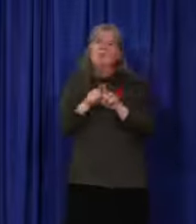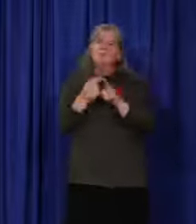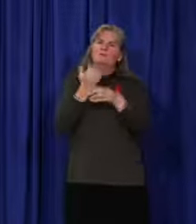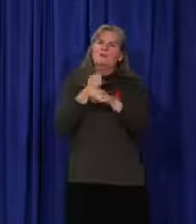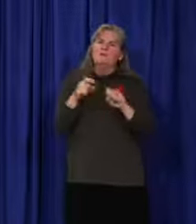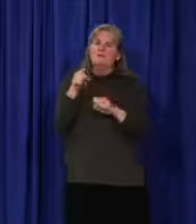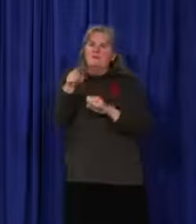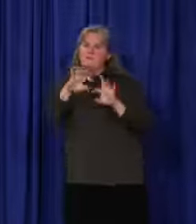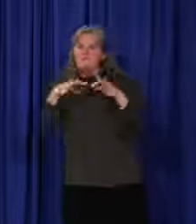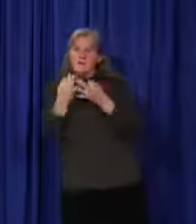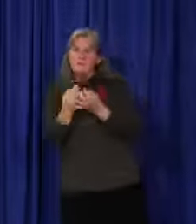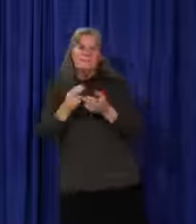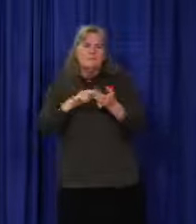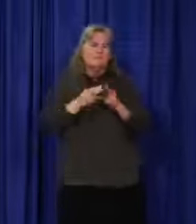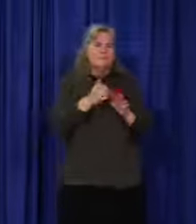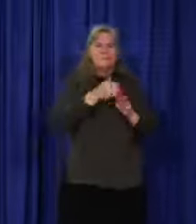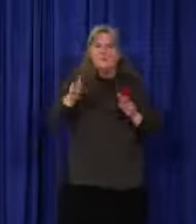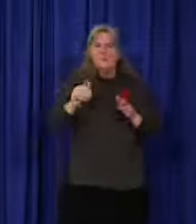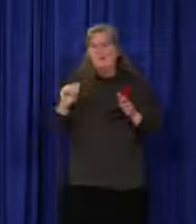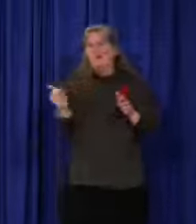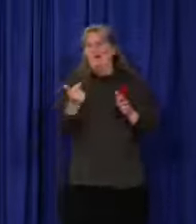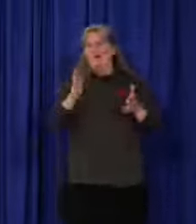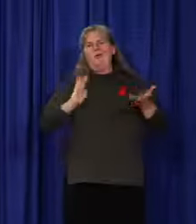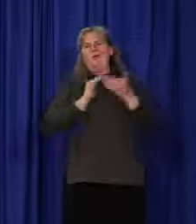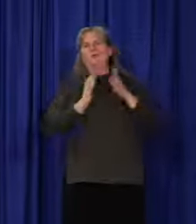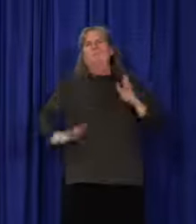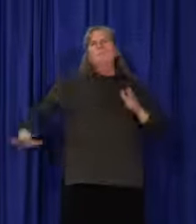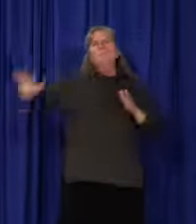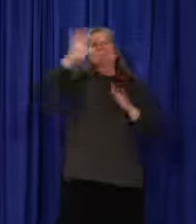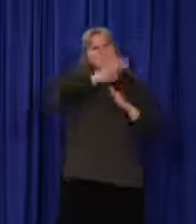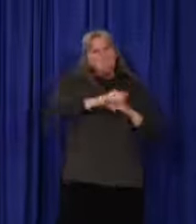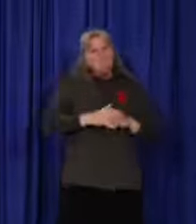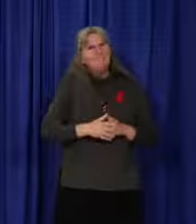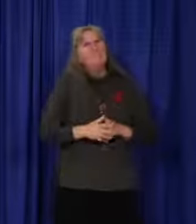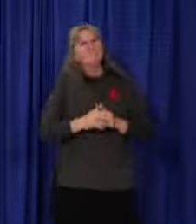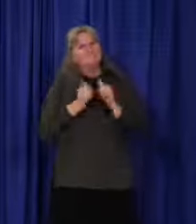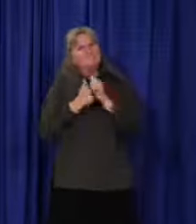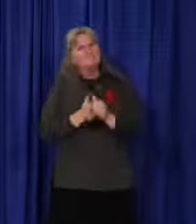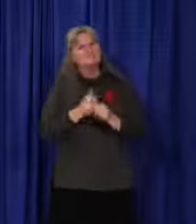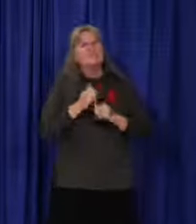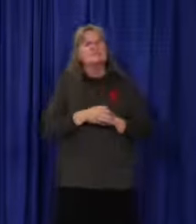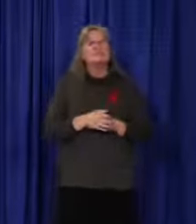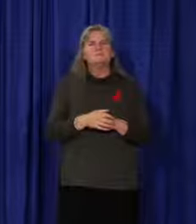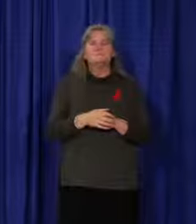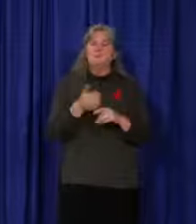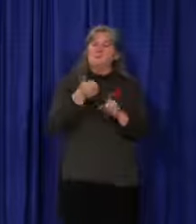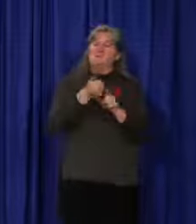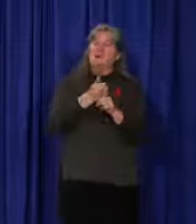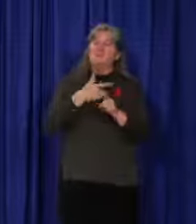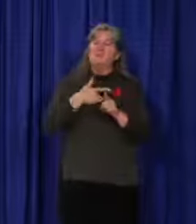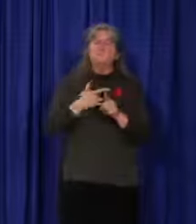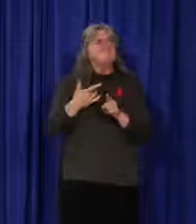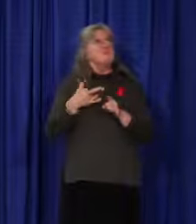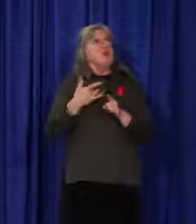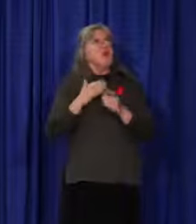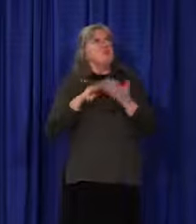enter phase three of Yukon's path forward and as both the premier and I outlined this